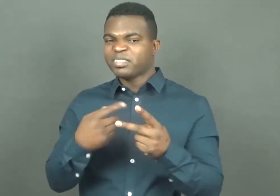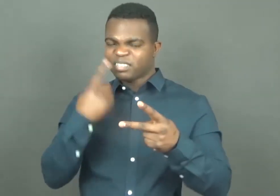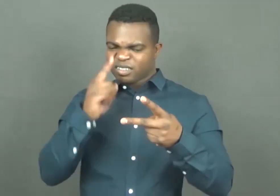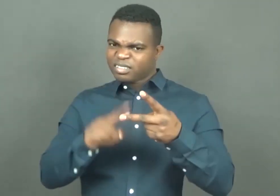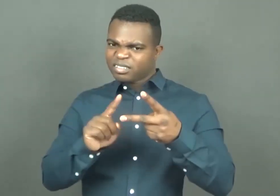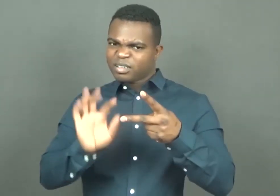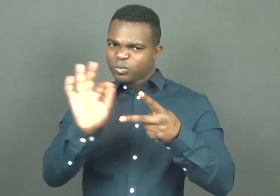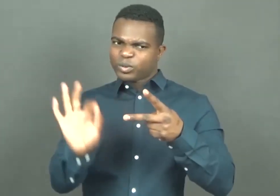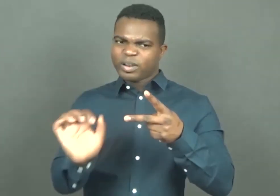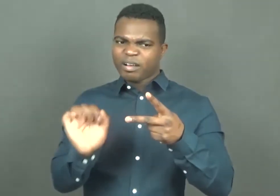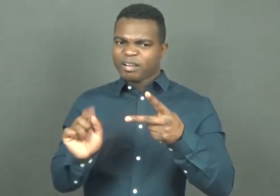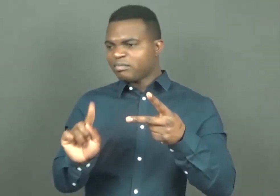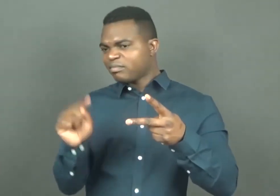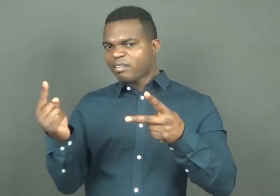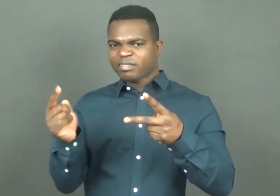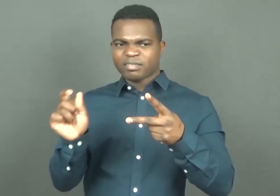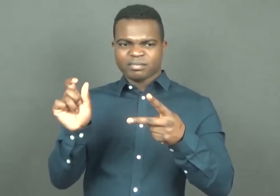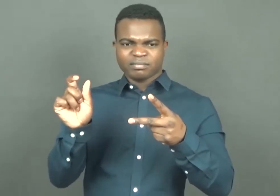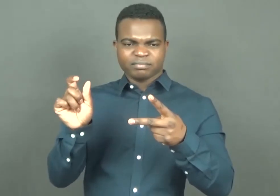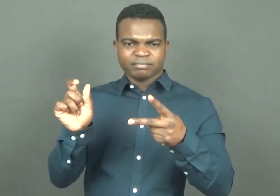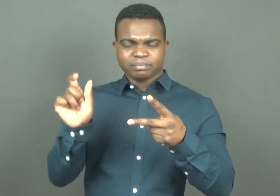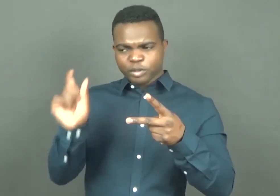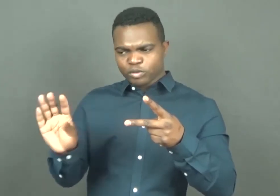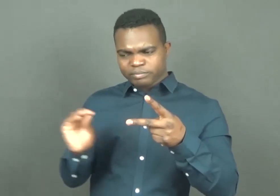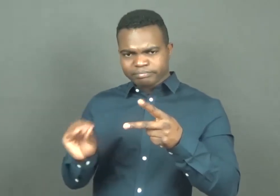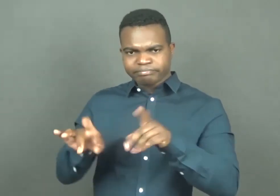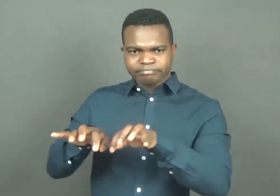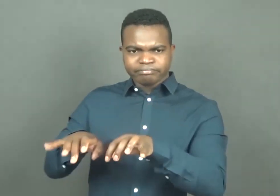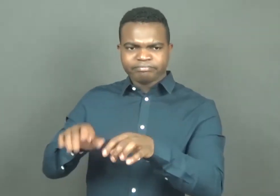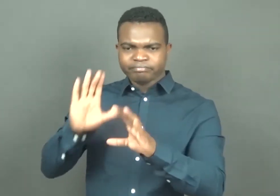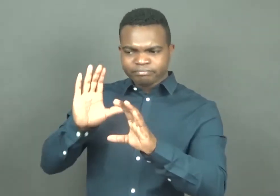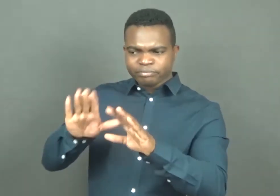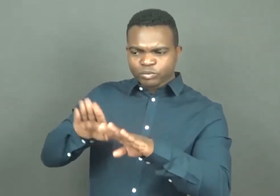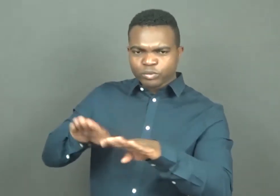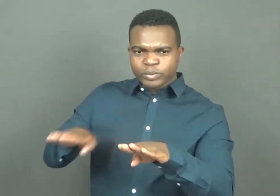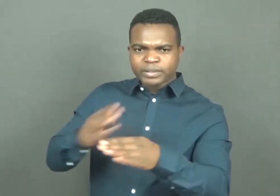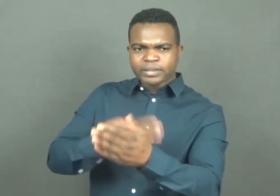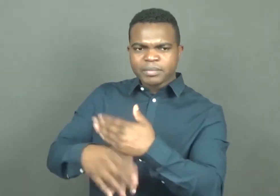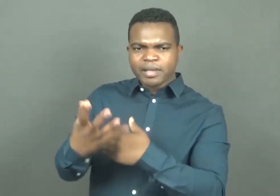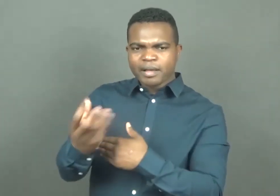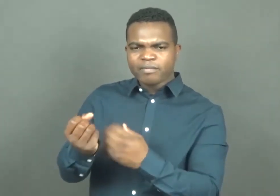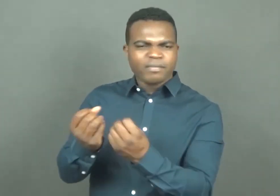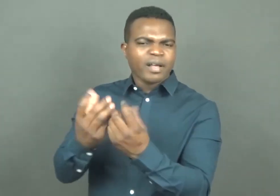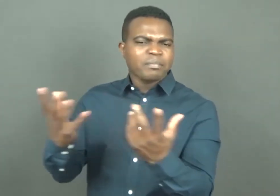57% of children with disabilities were enrolled in school in Nepal, compared to all of the children,